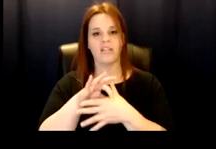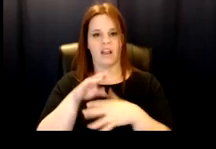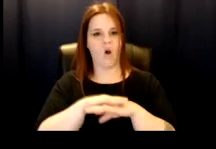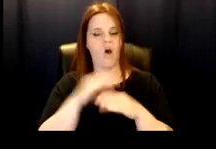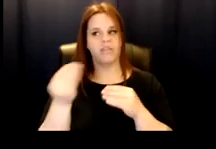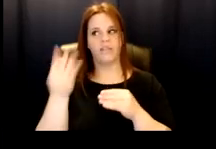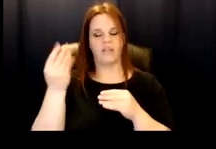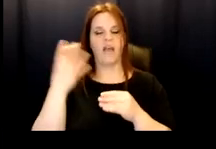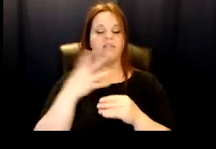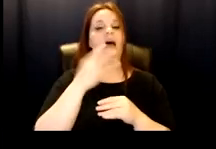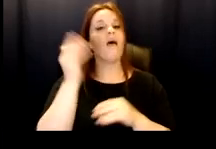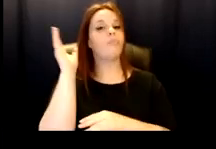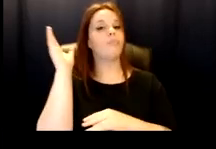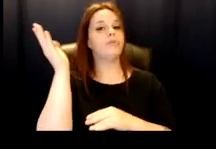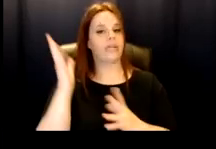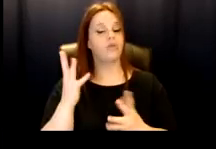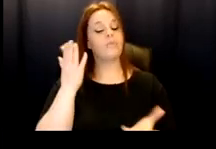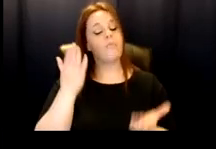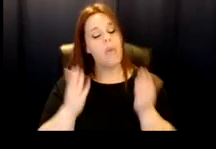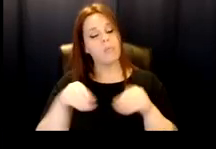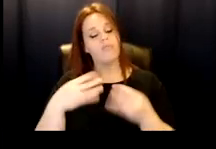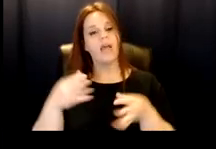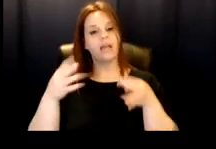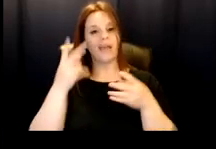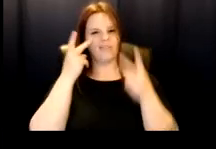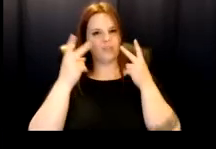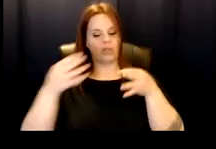presenters may provide visual description of themselves. So for example, I might say,